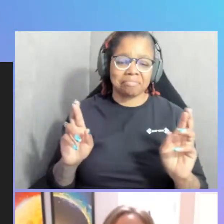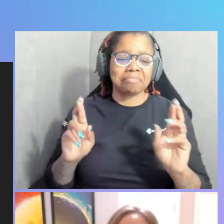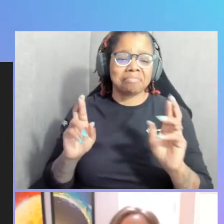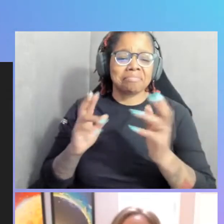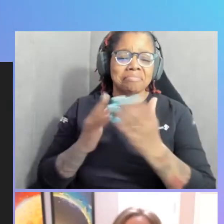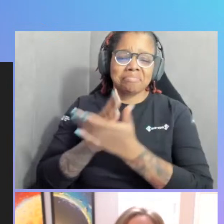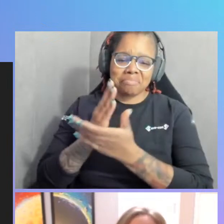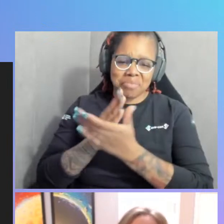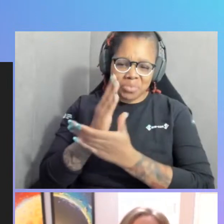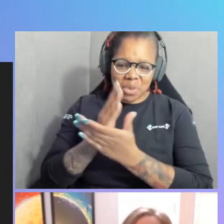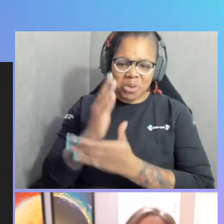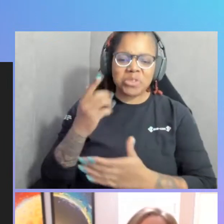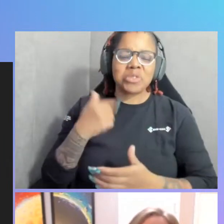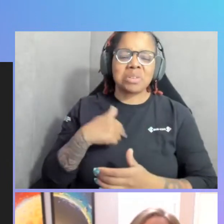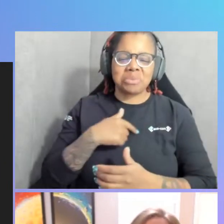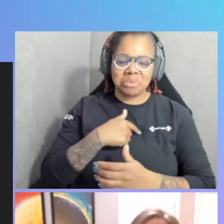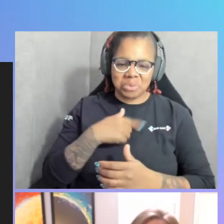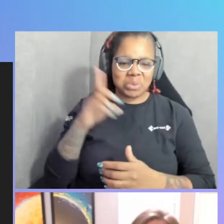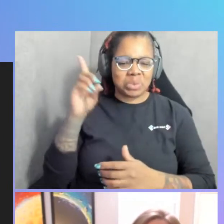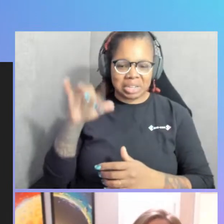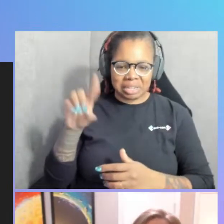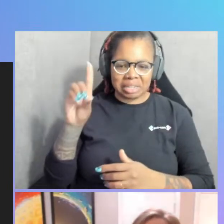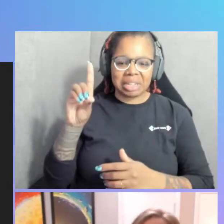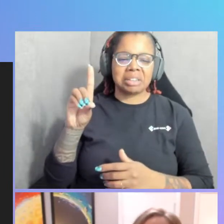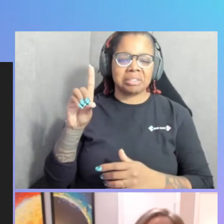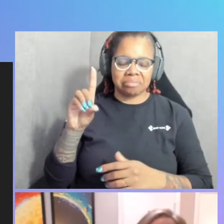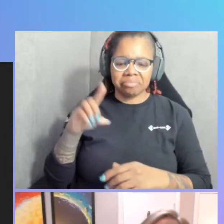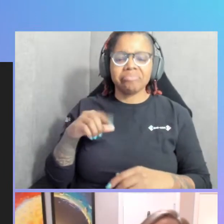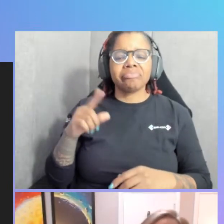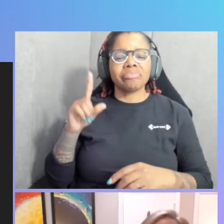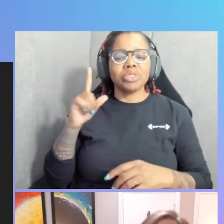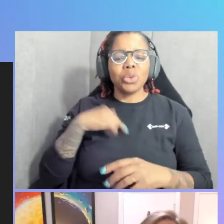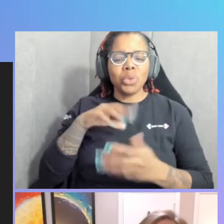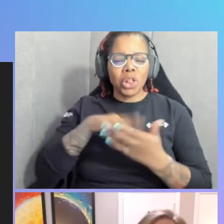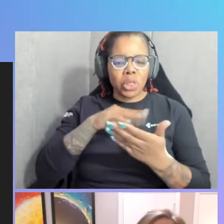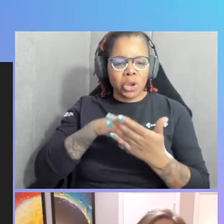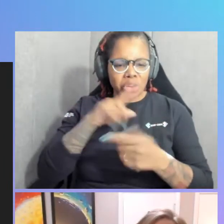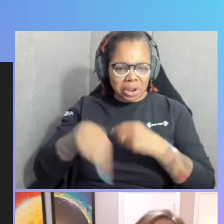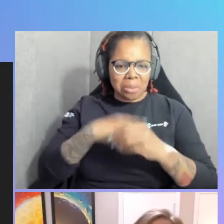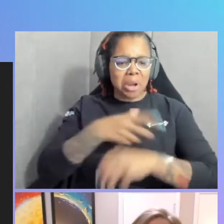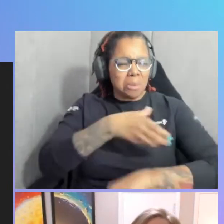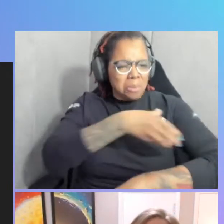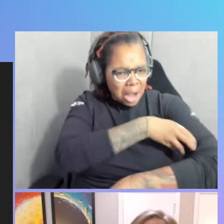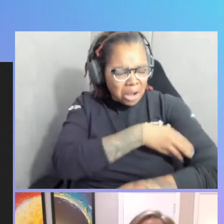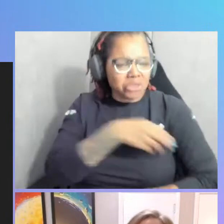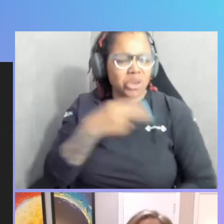learned about a bunch of different powerful HTML and Aria tools, how they impact user